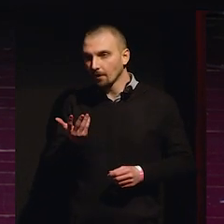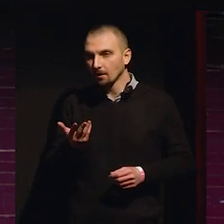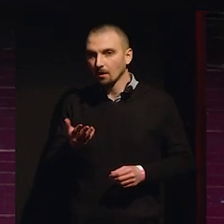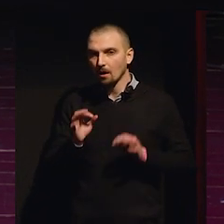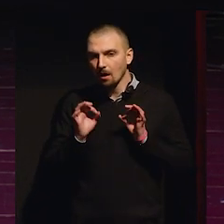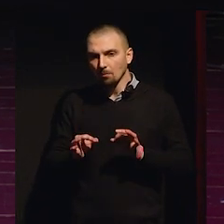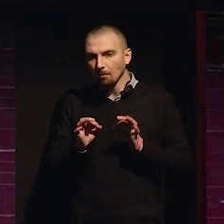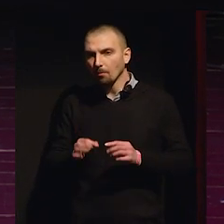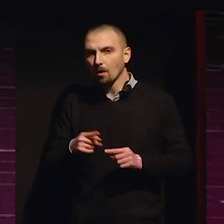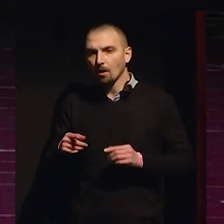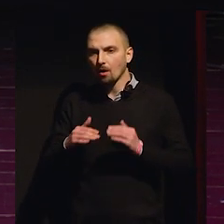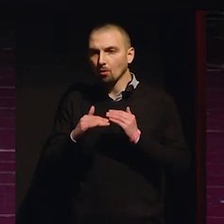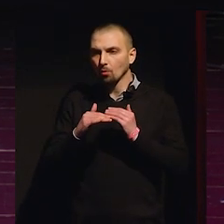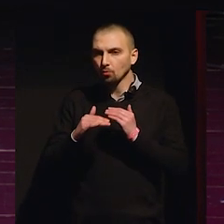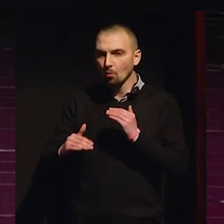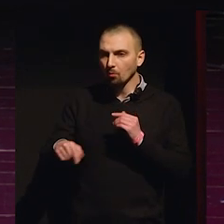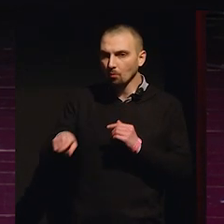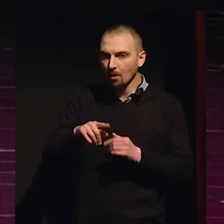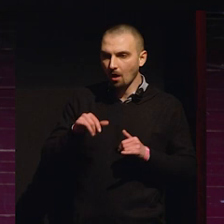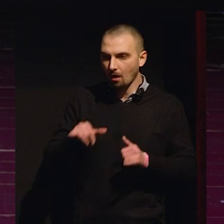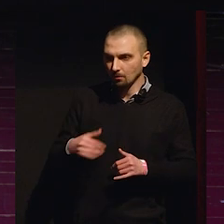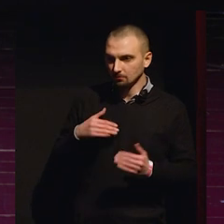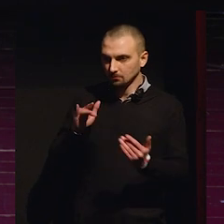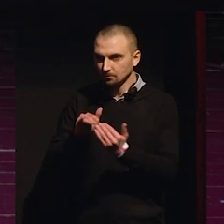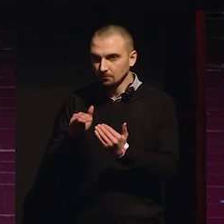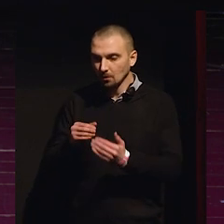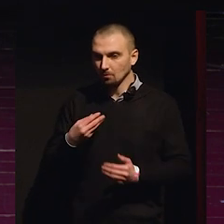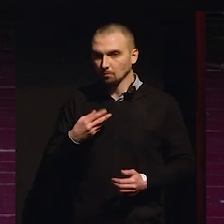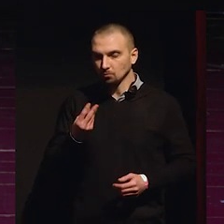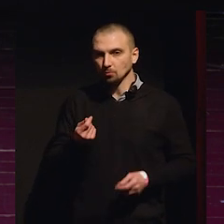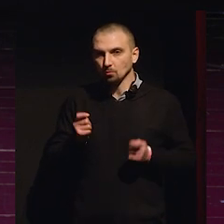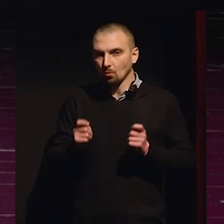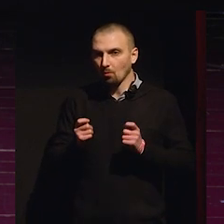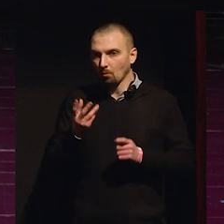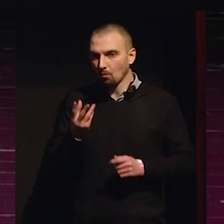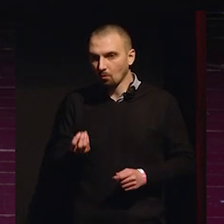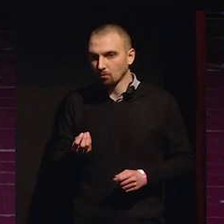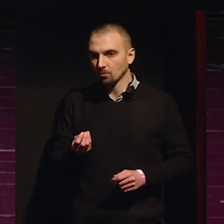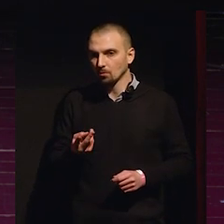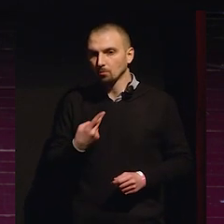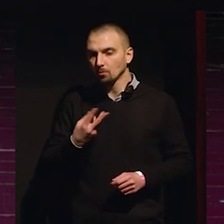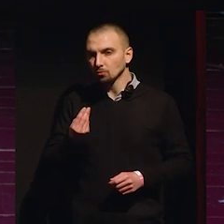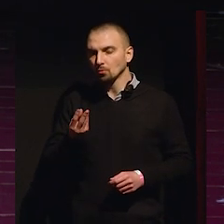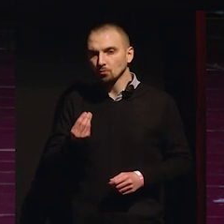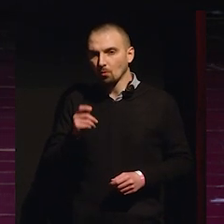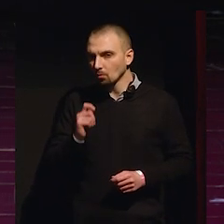or to understand that I don’t need to constantly force myself to keep up with the society was very, very hard for me.